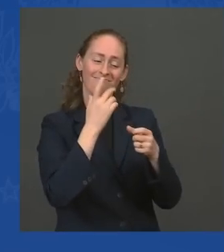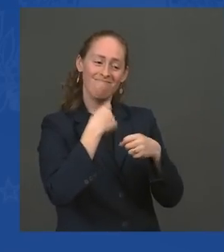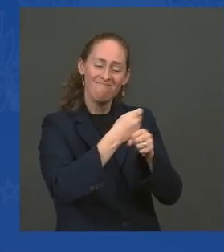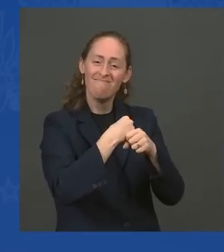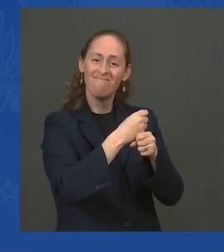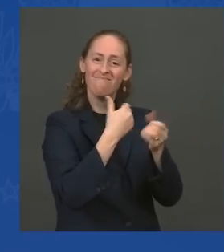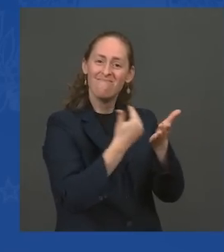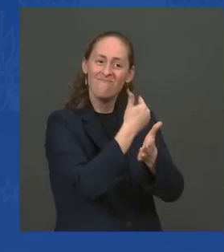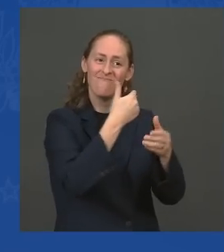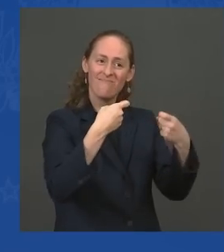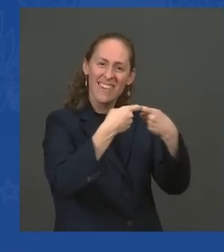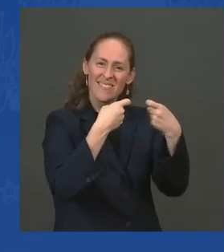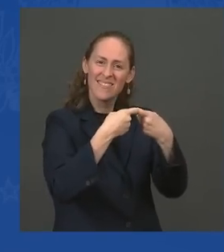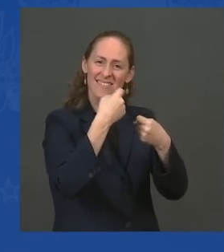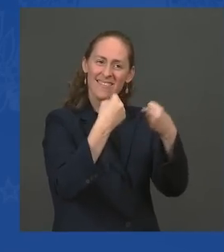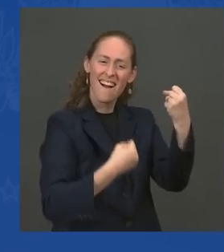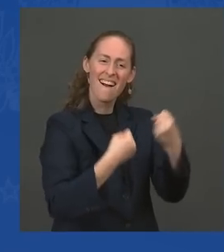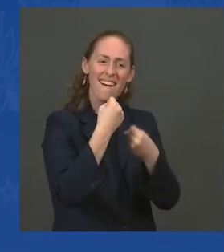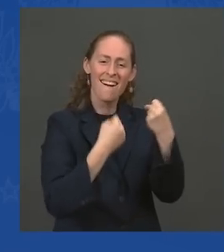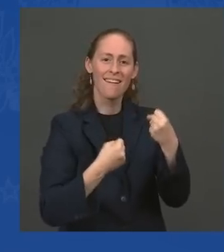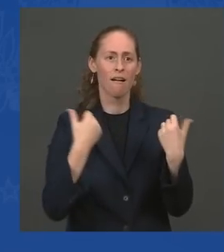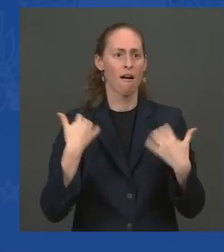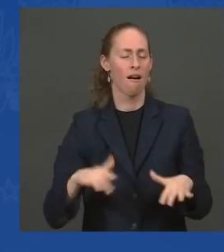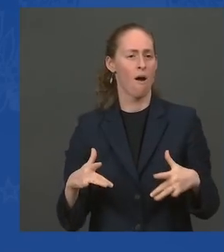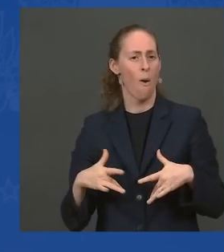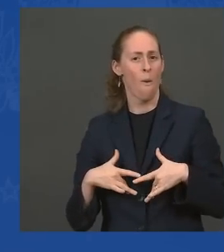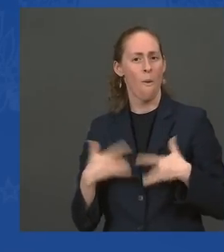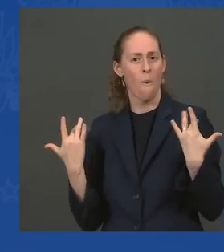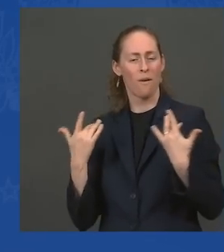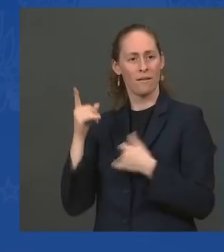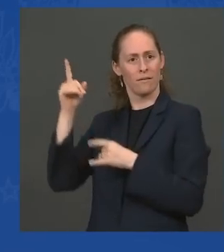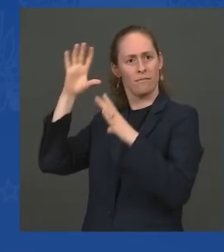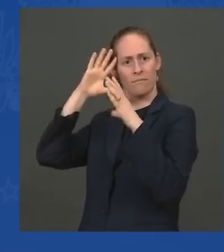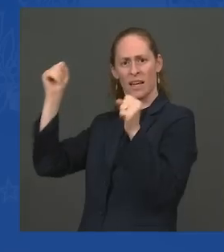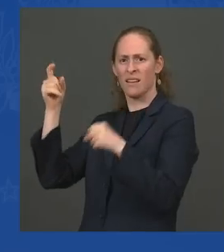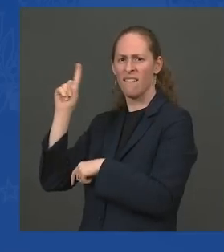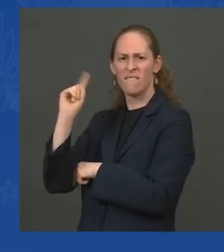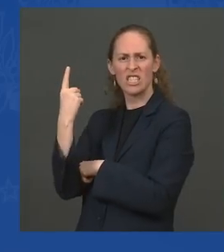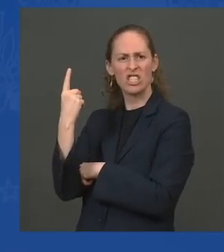President that I can recall standing up and using the word union.